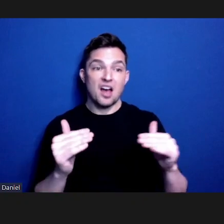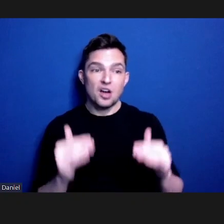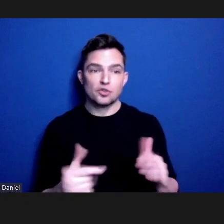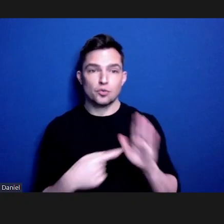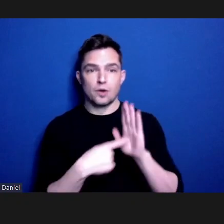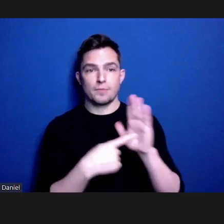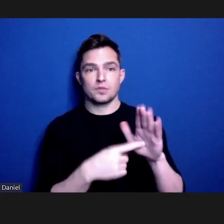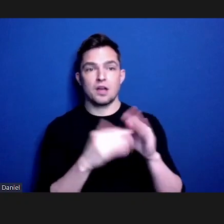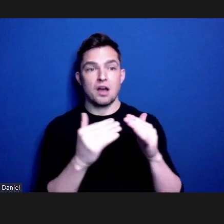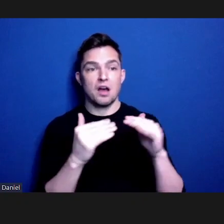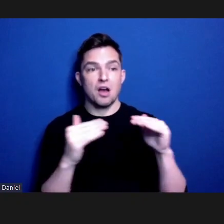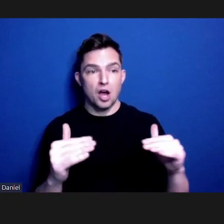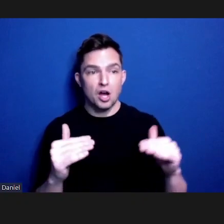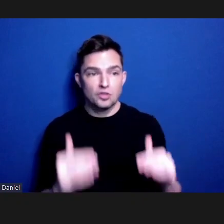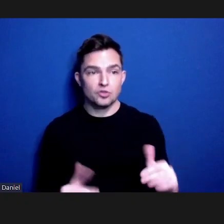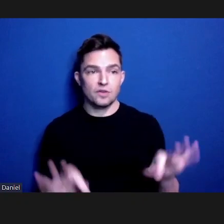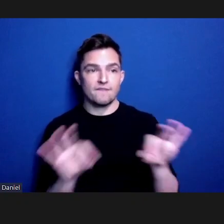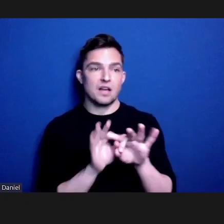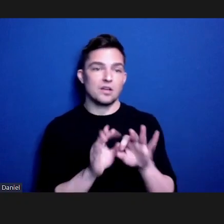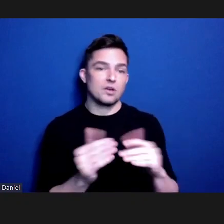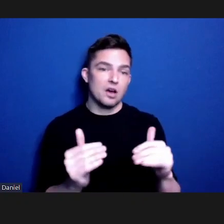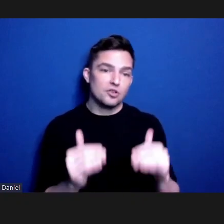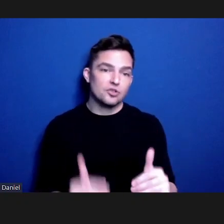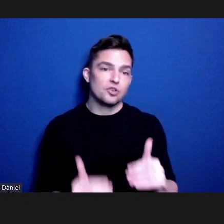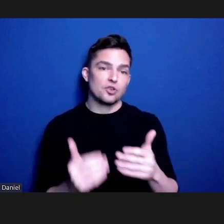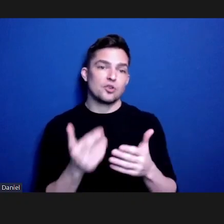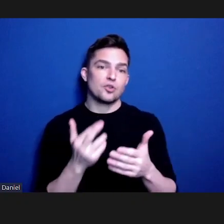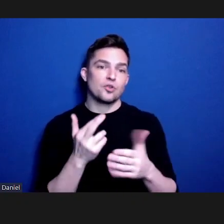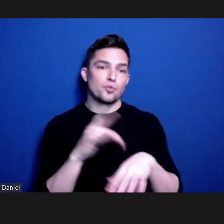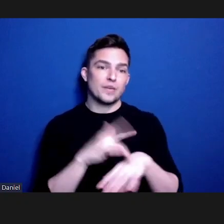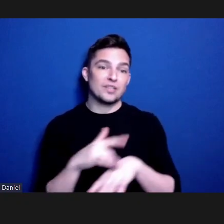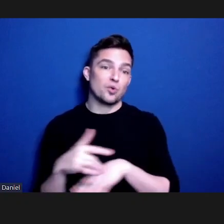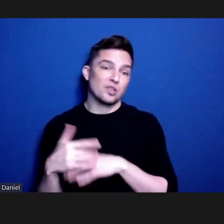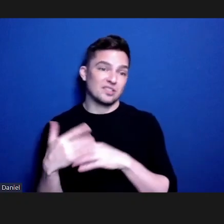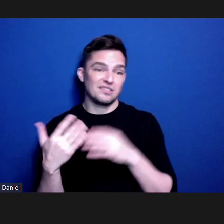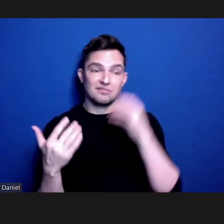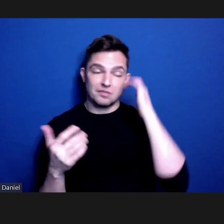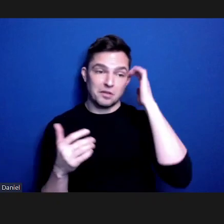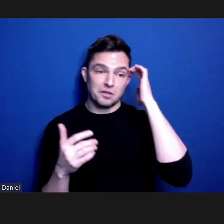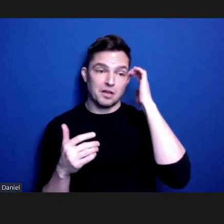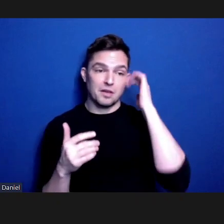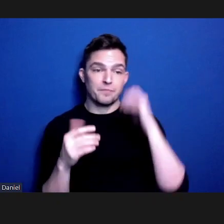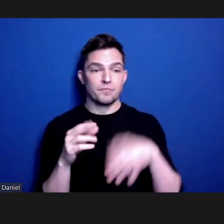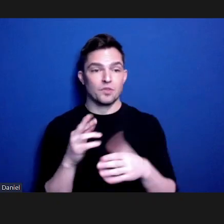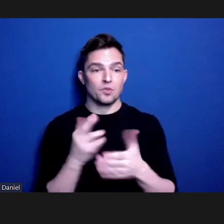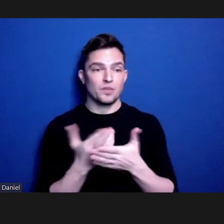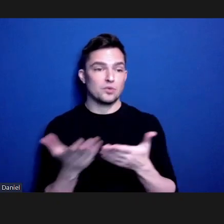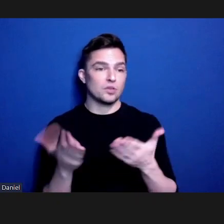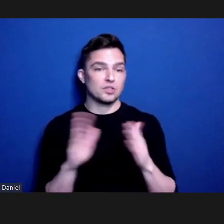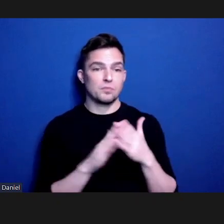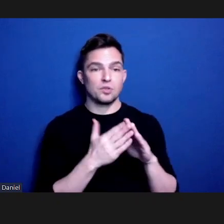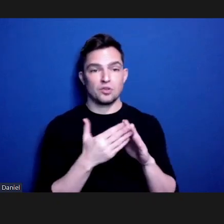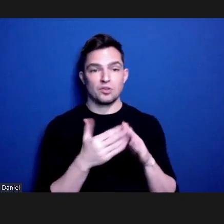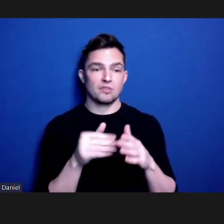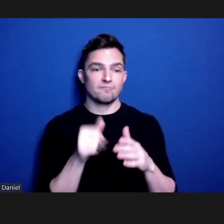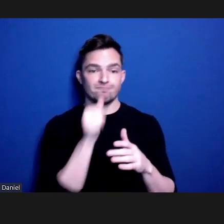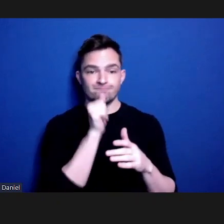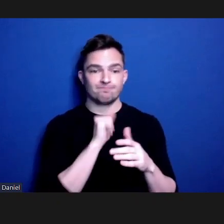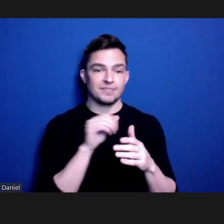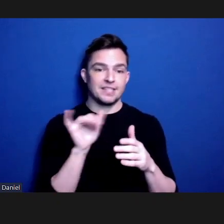and under-resourced communities are consistently positioned, right? There needs to be careful